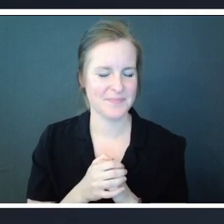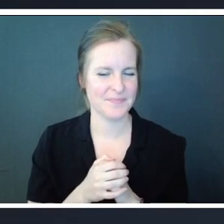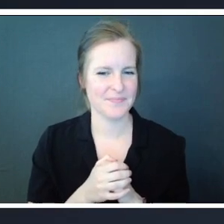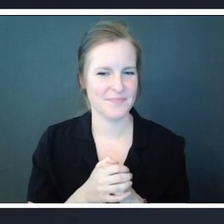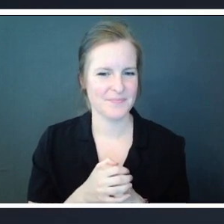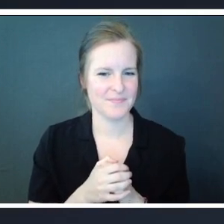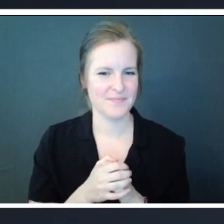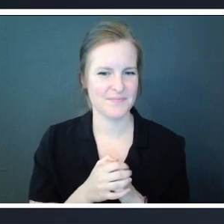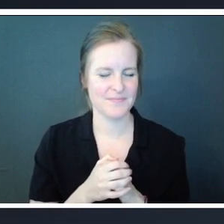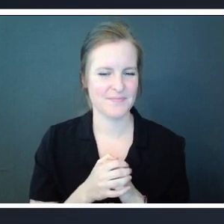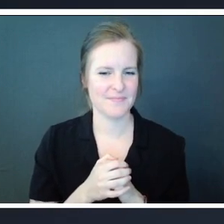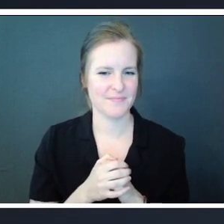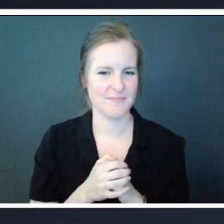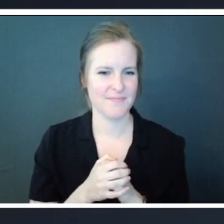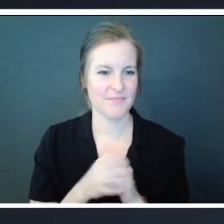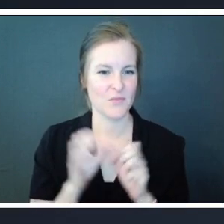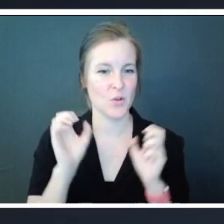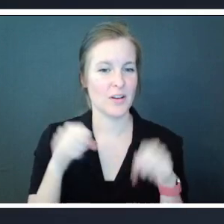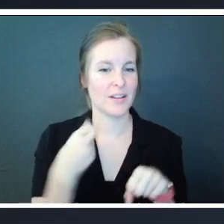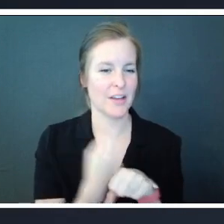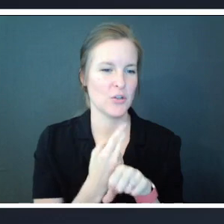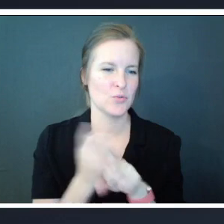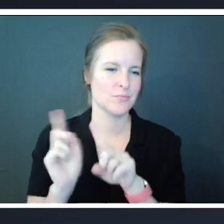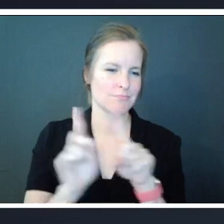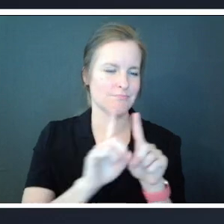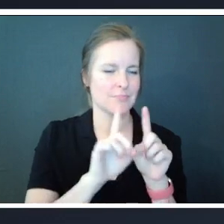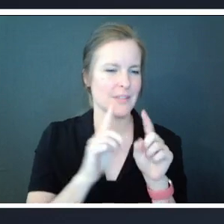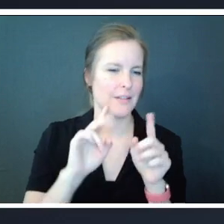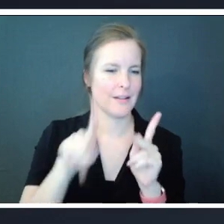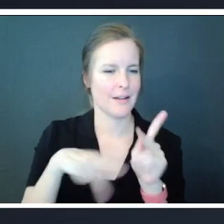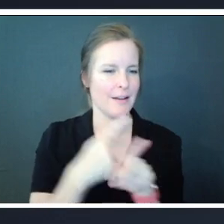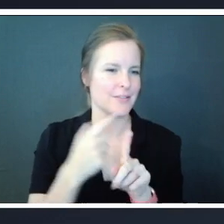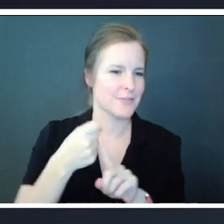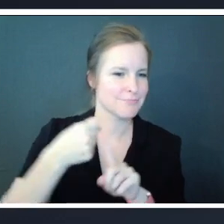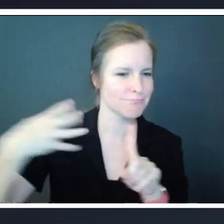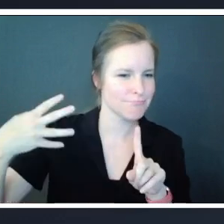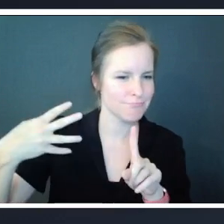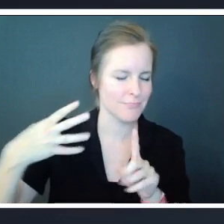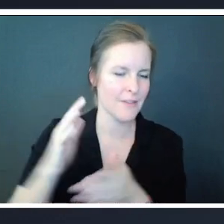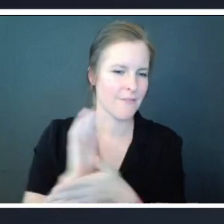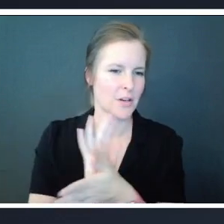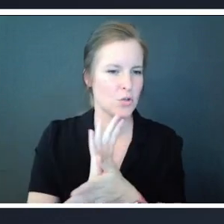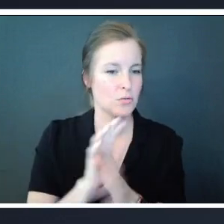videos as well. You can create creative writing prompts, ask students how their career might